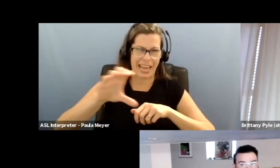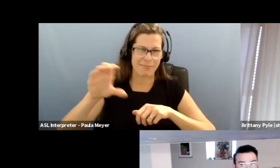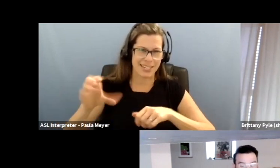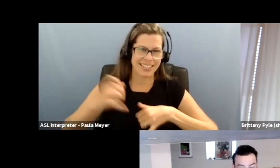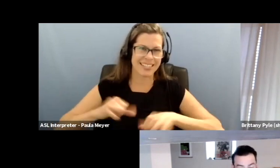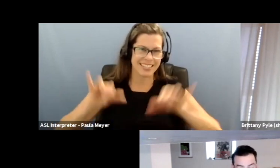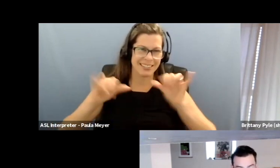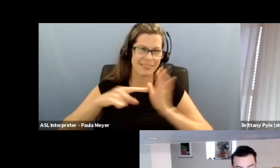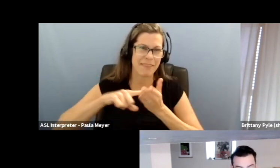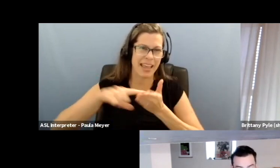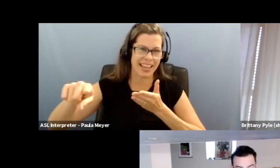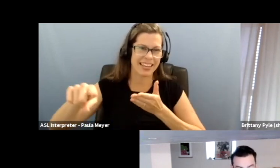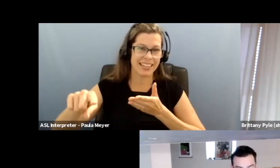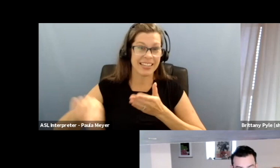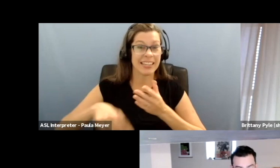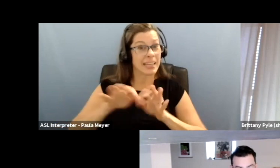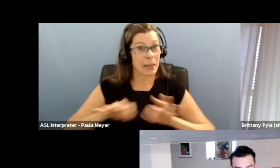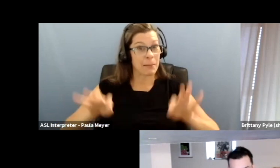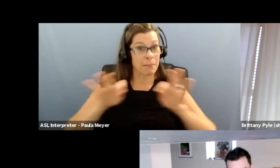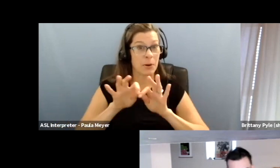It's important to carve out a budget if we're